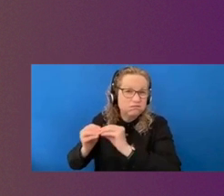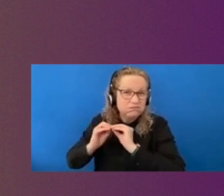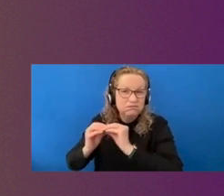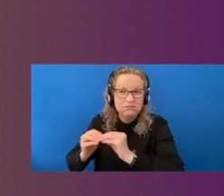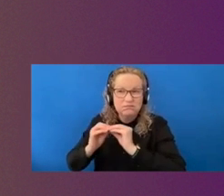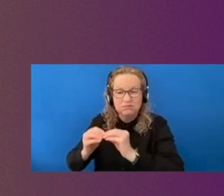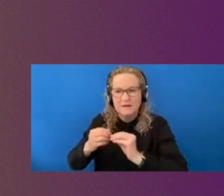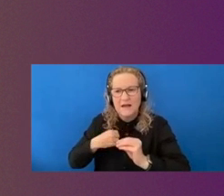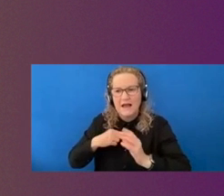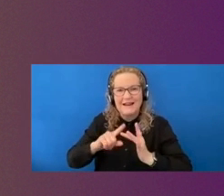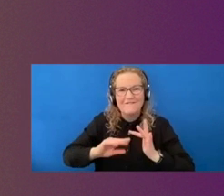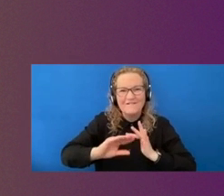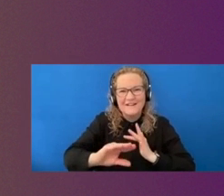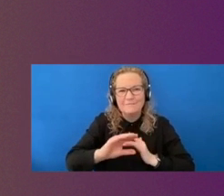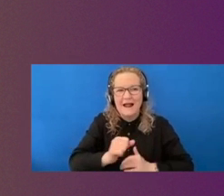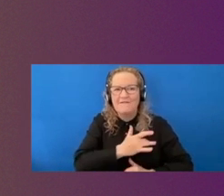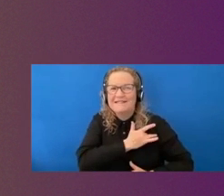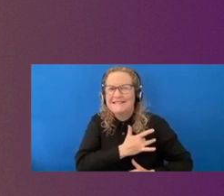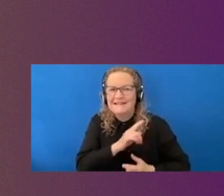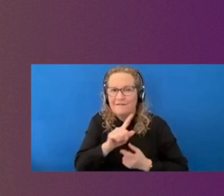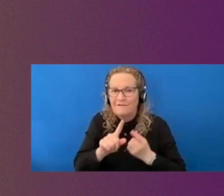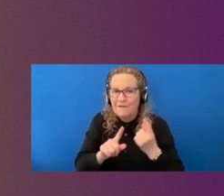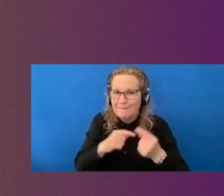access to a lot of sensitive information so there were concerns about where is this